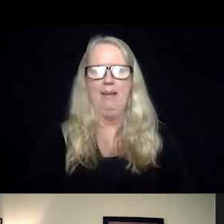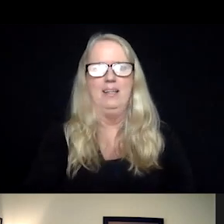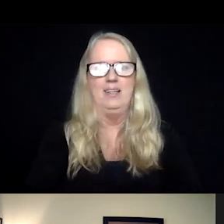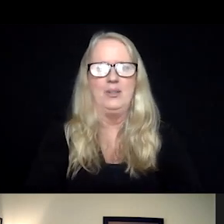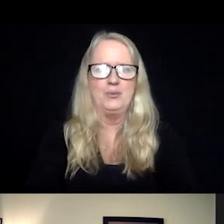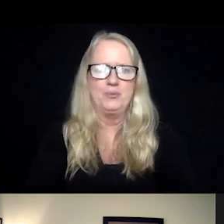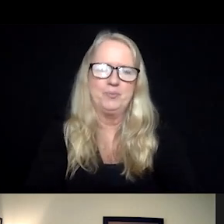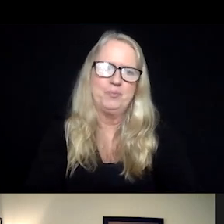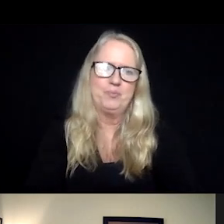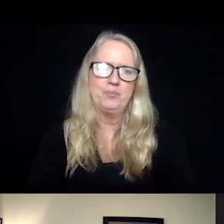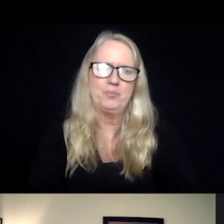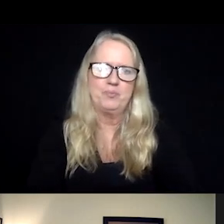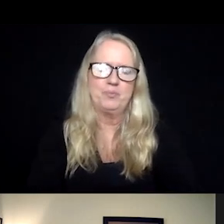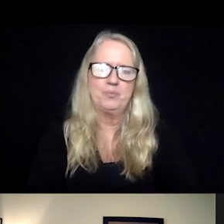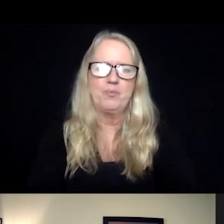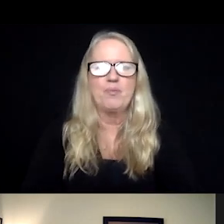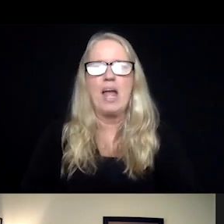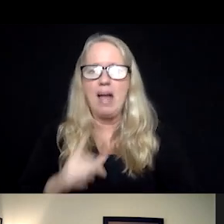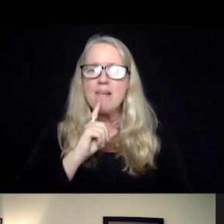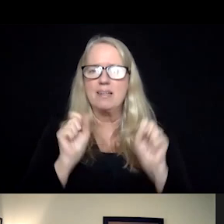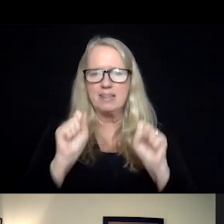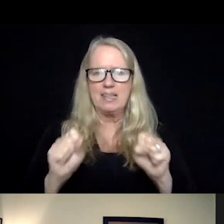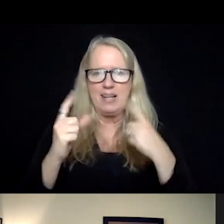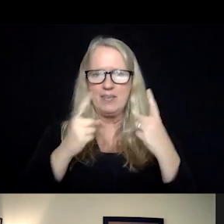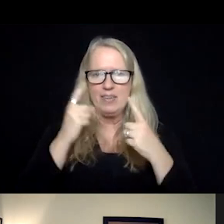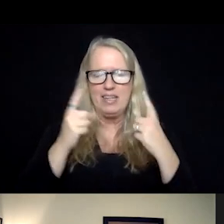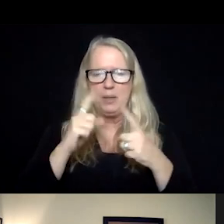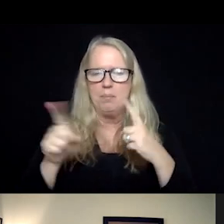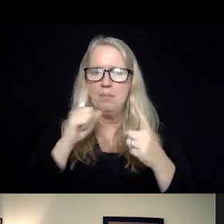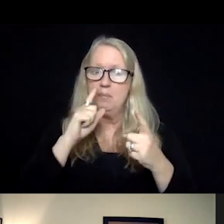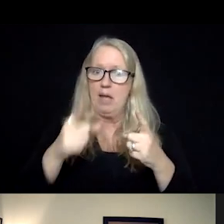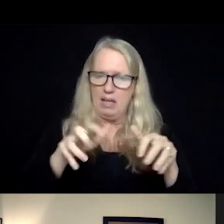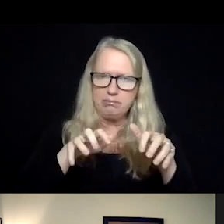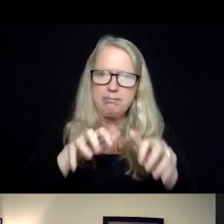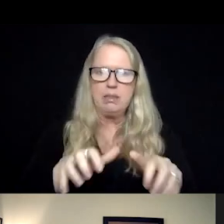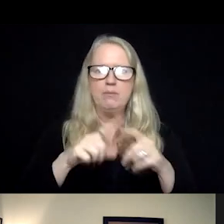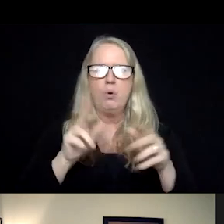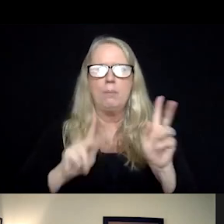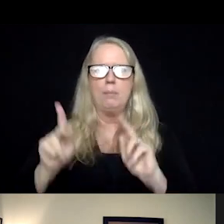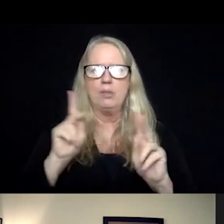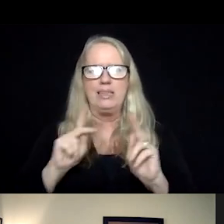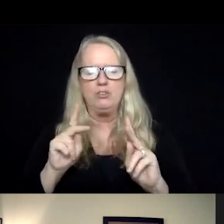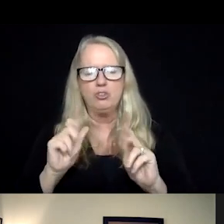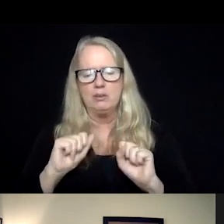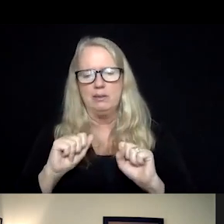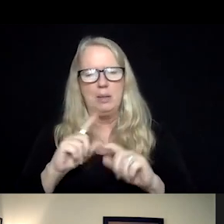WELL, I CERTAINLY CAN THINK ABOUT DENSITY OF POPULATION, BUT I FIGURE THAT IS TOO EASY.